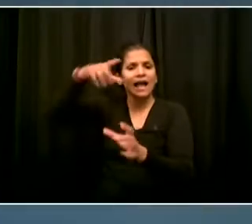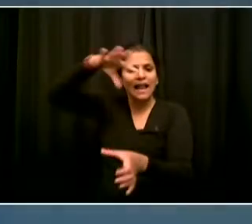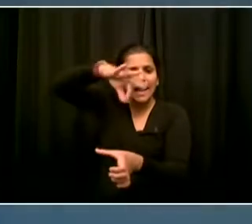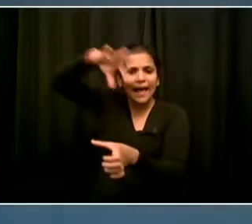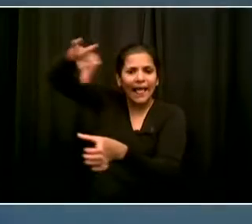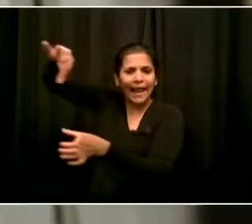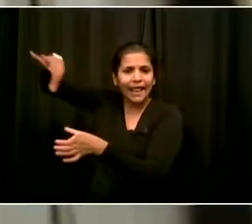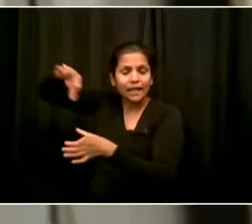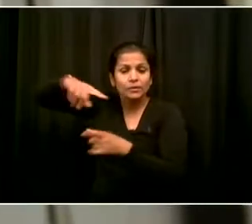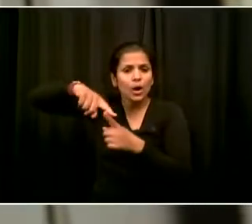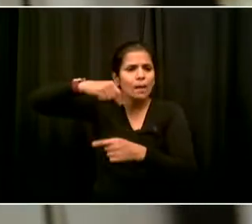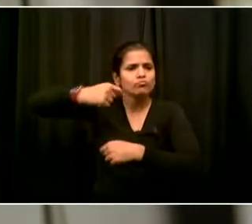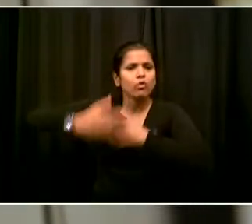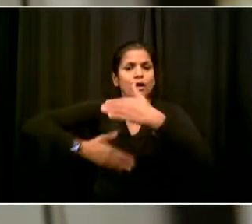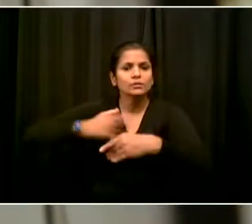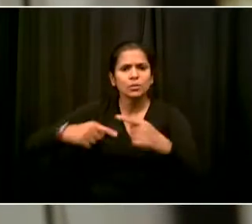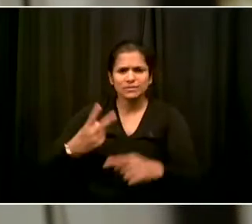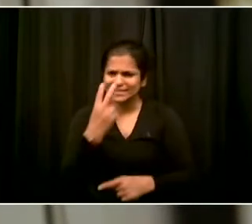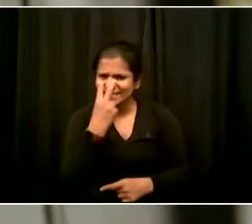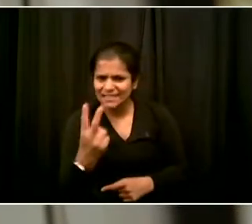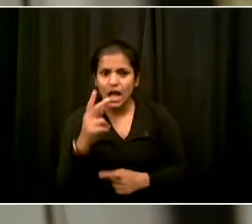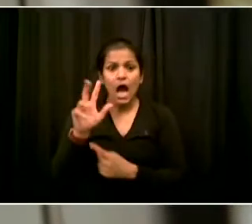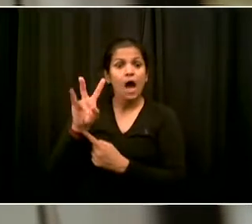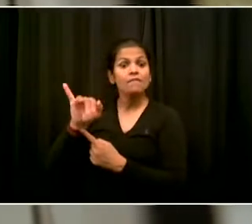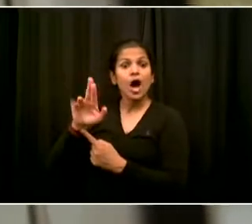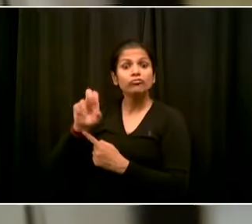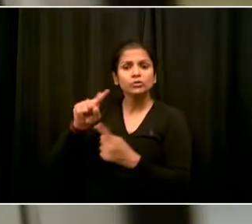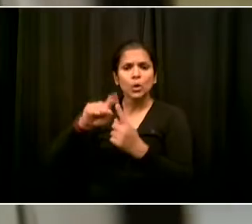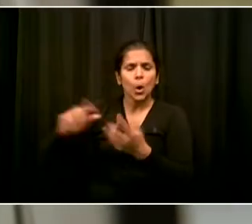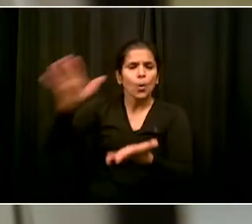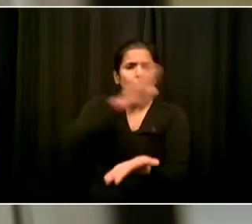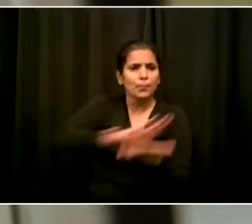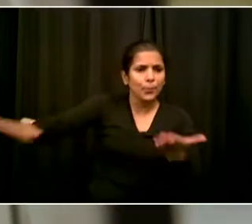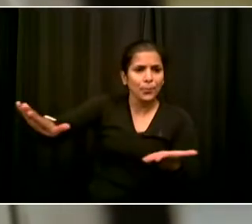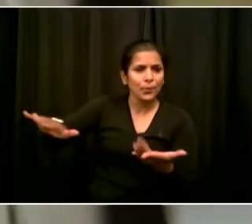WE CAN RUN THEM AT H HIGHIGH THROUGHPUT THROUGH THE REST OF THE SYSTEM.